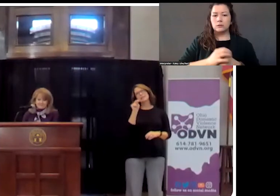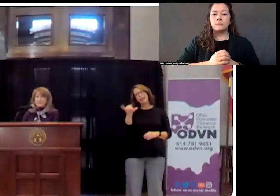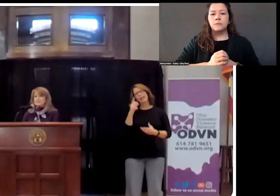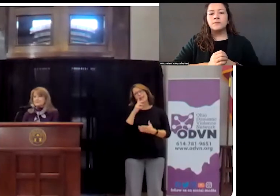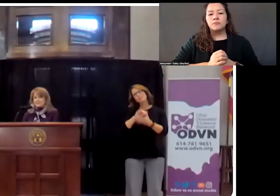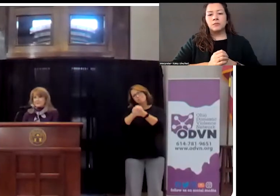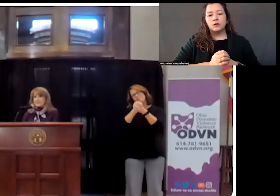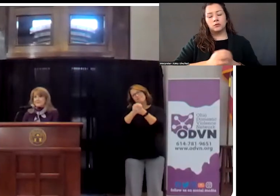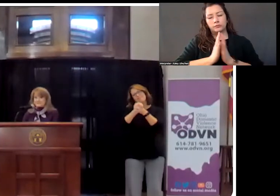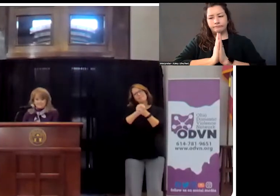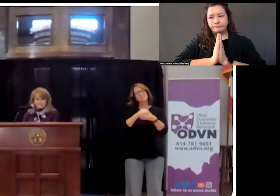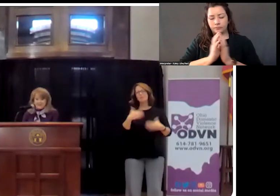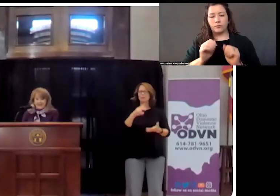So deserving.